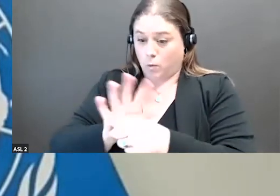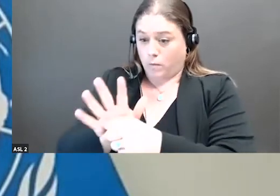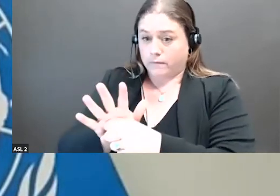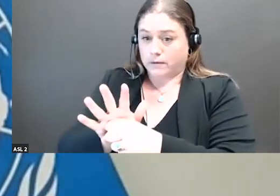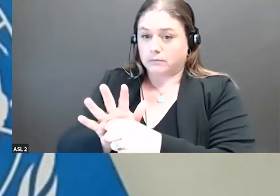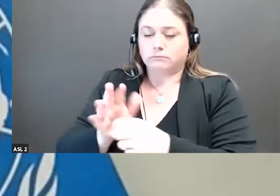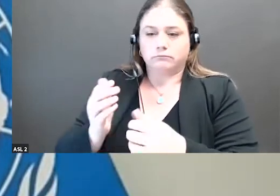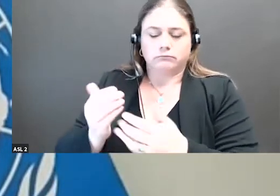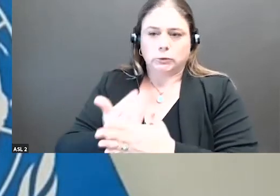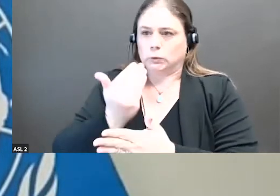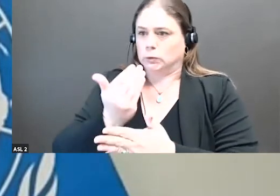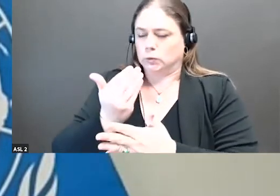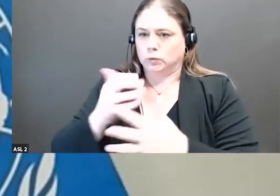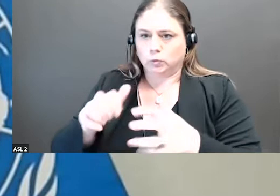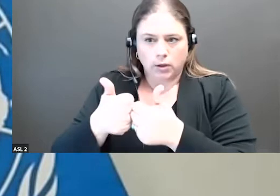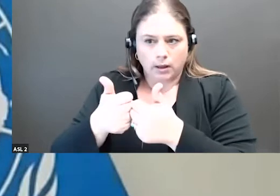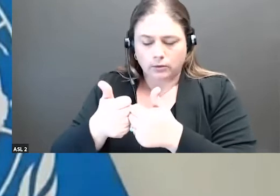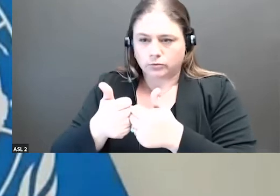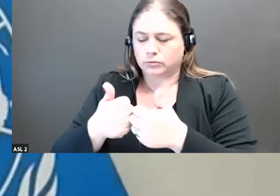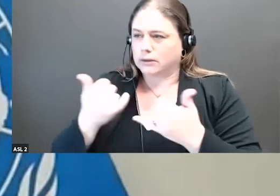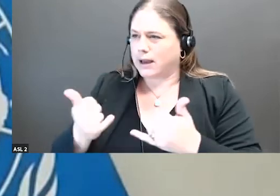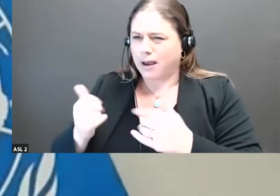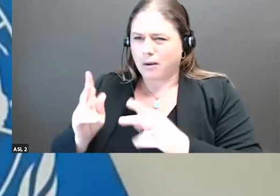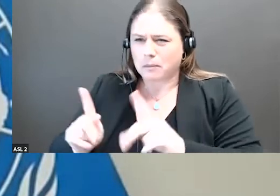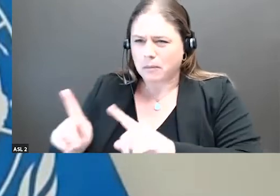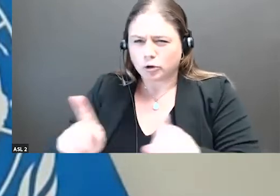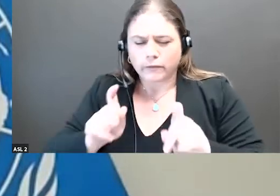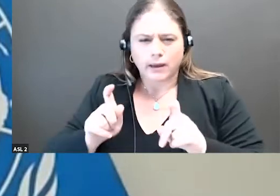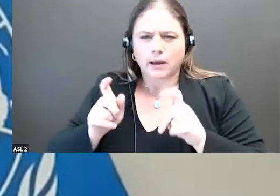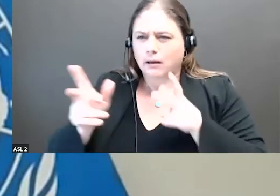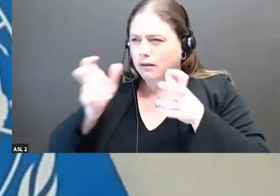All of the anecdotal reports and the survey data show that many persons with disabilities